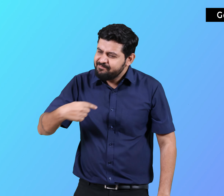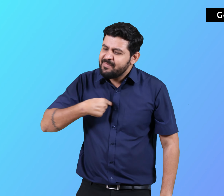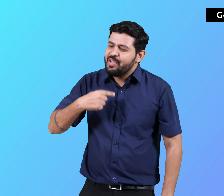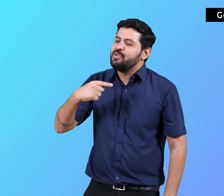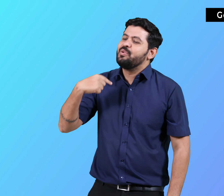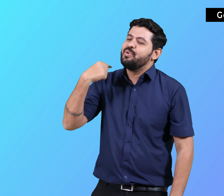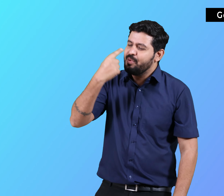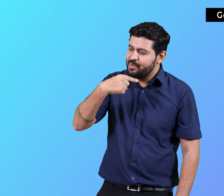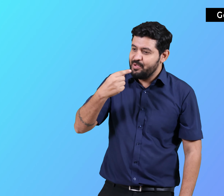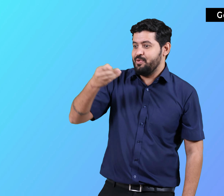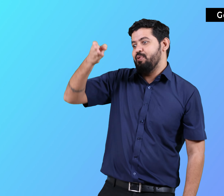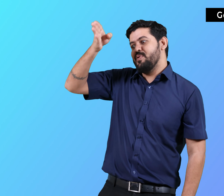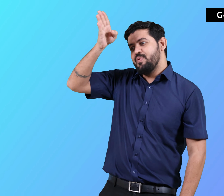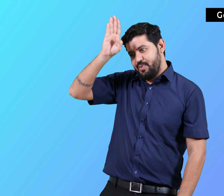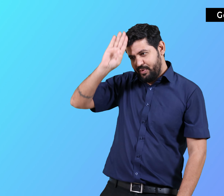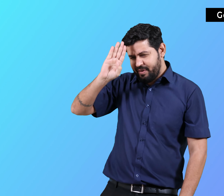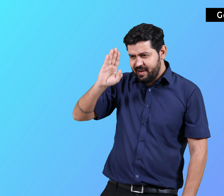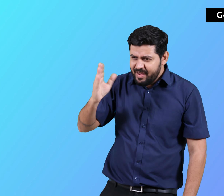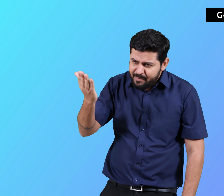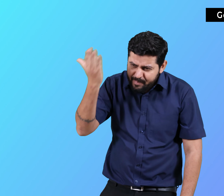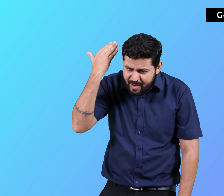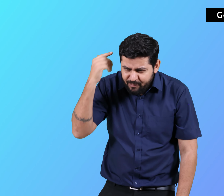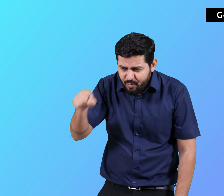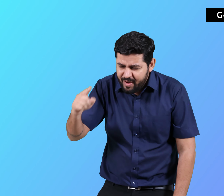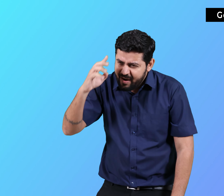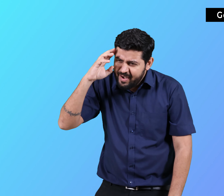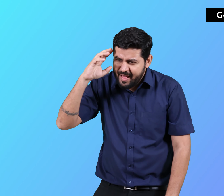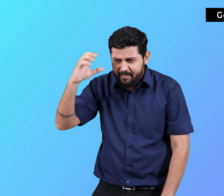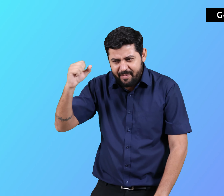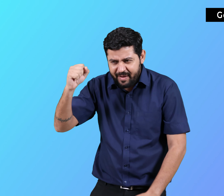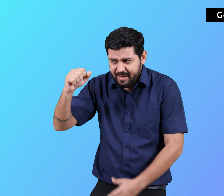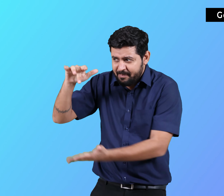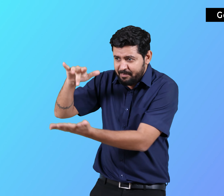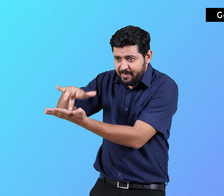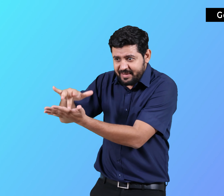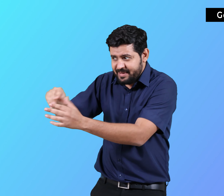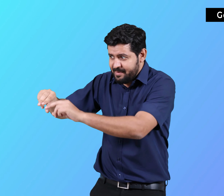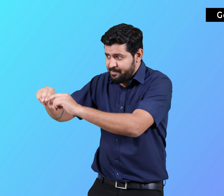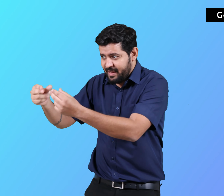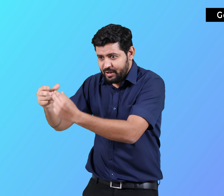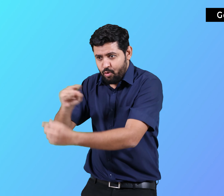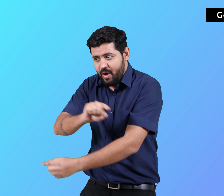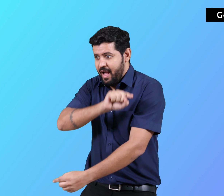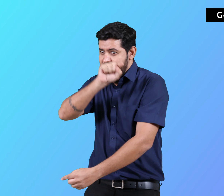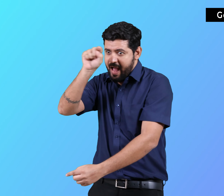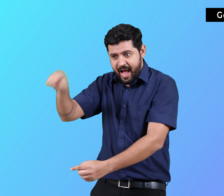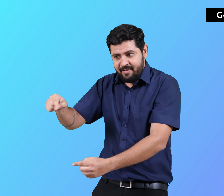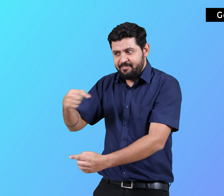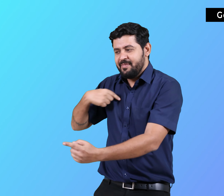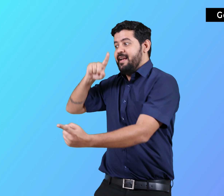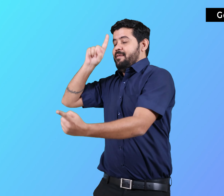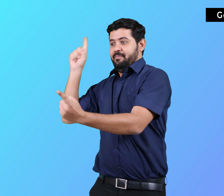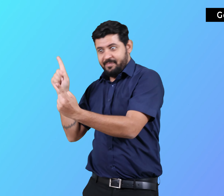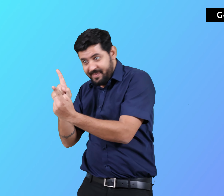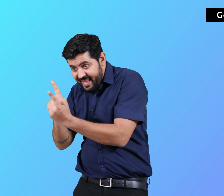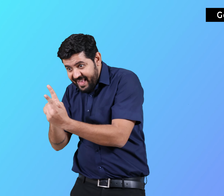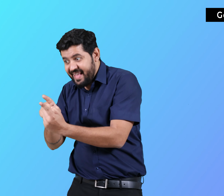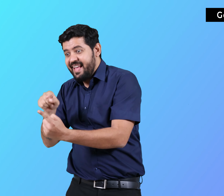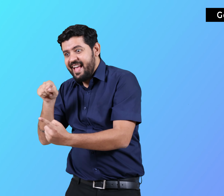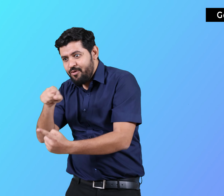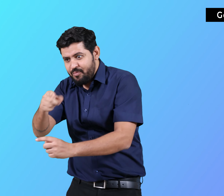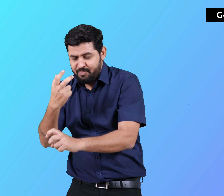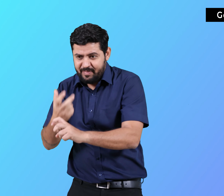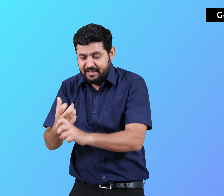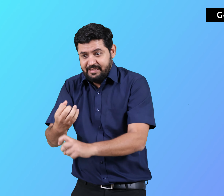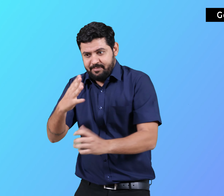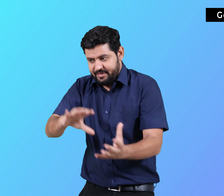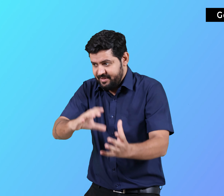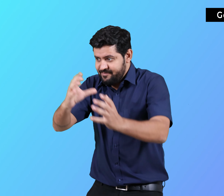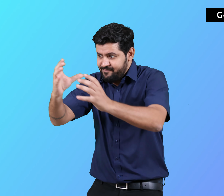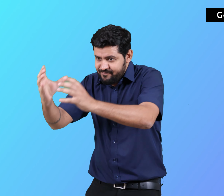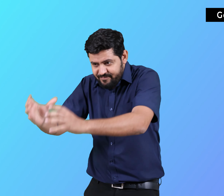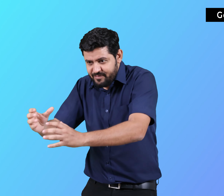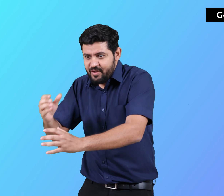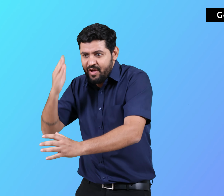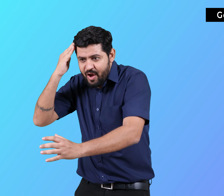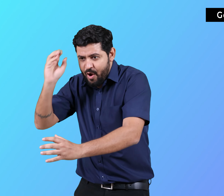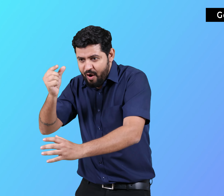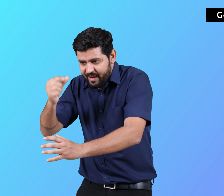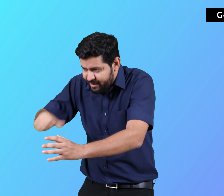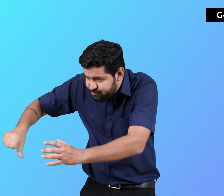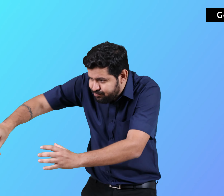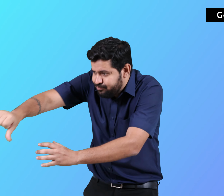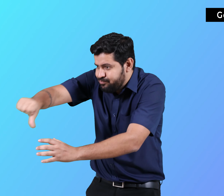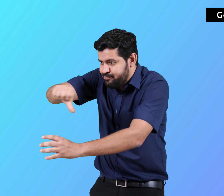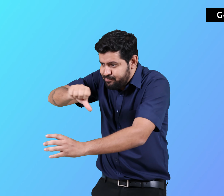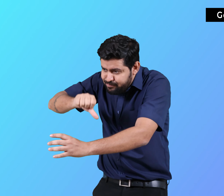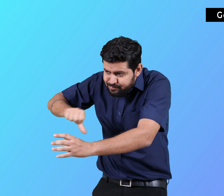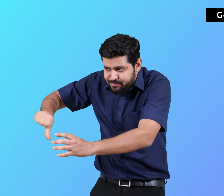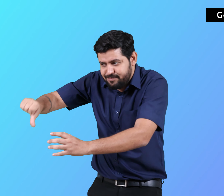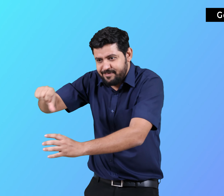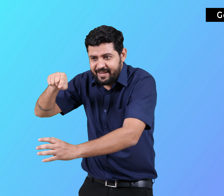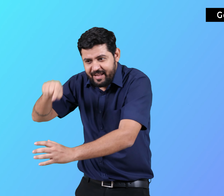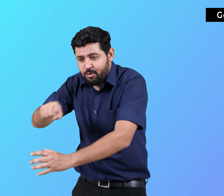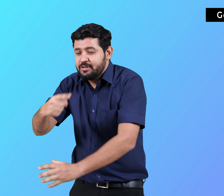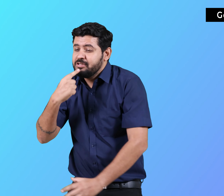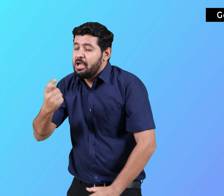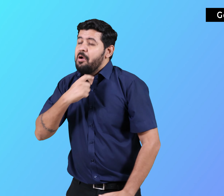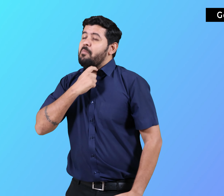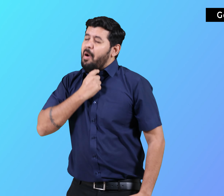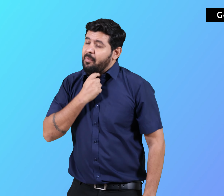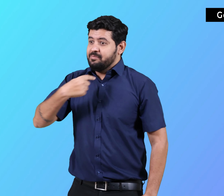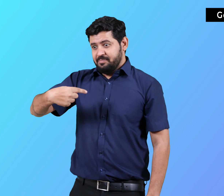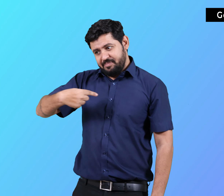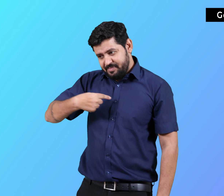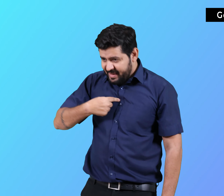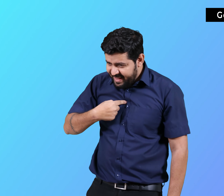I am the God who appeared to you at Bethel, where you set up that special stone, poured olive oil on it and made a promise to me.